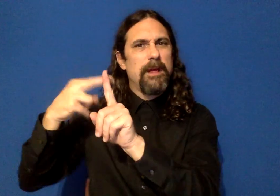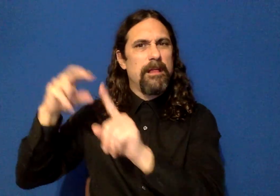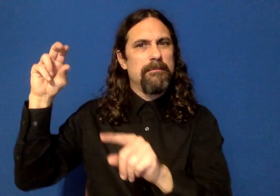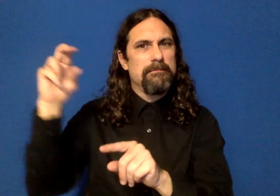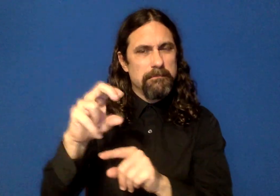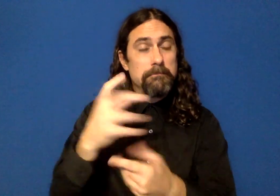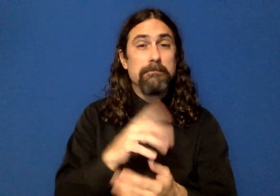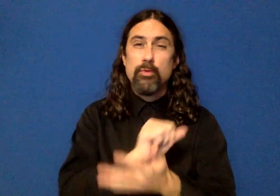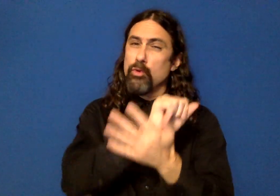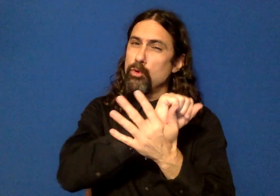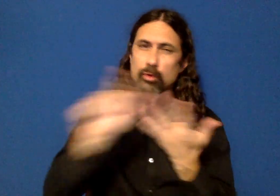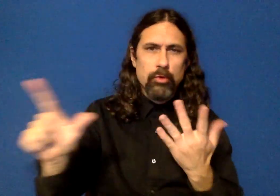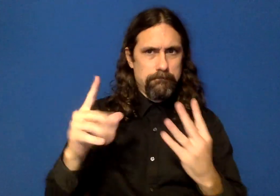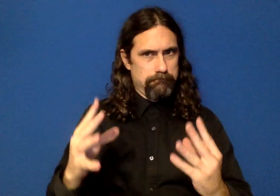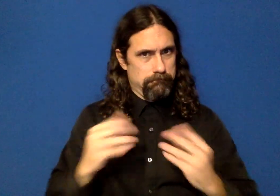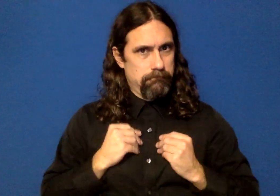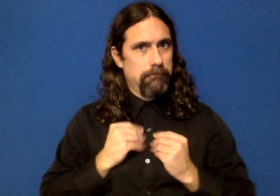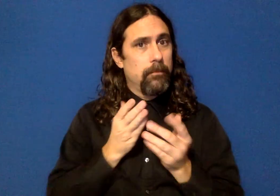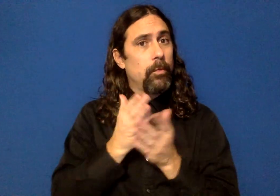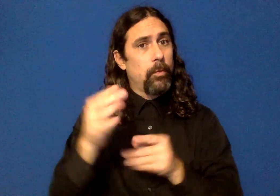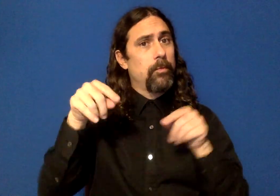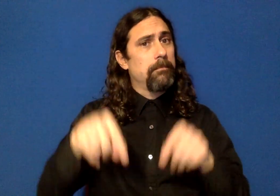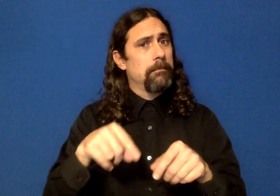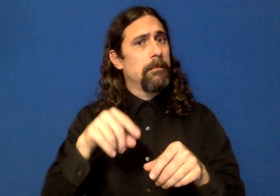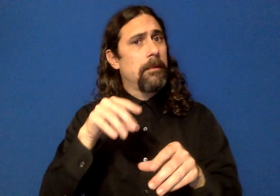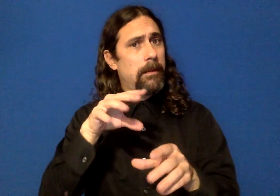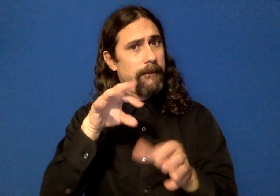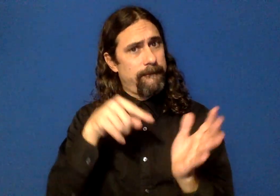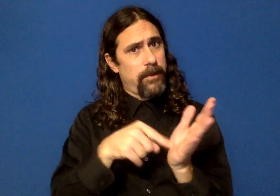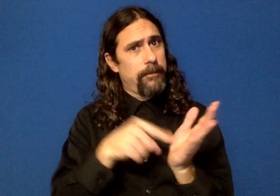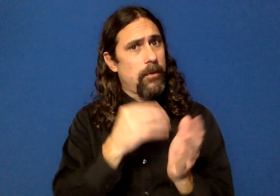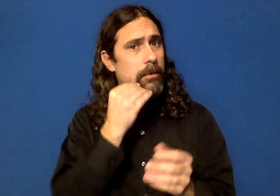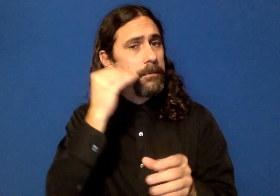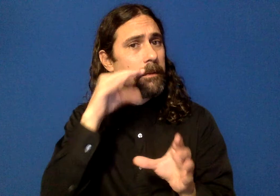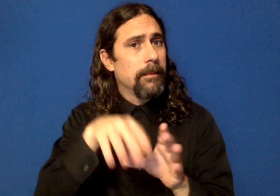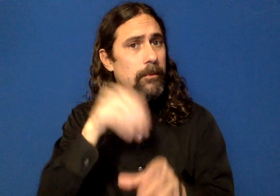If a member of your household has a mobility, vision, or hearing disability,